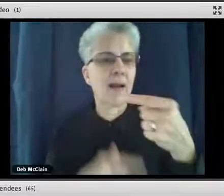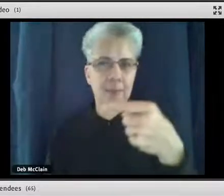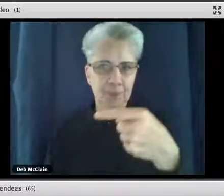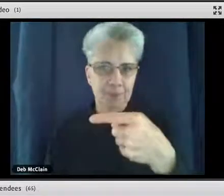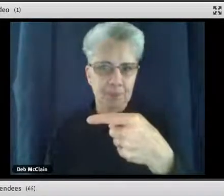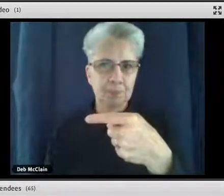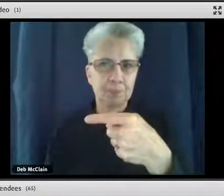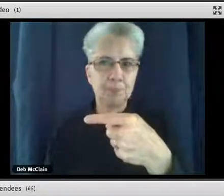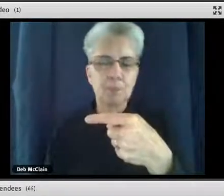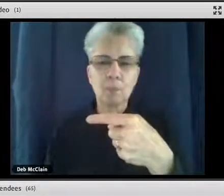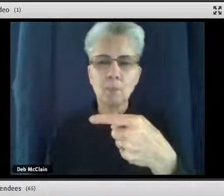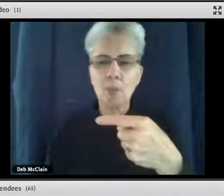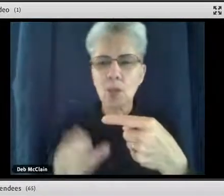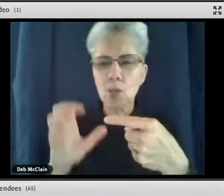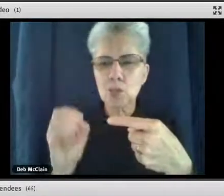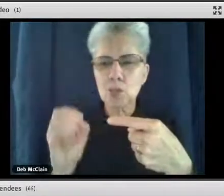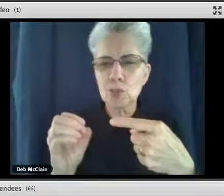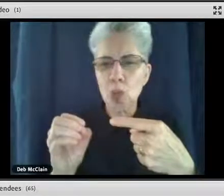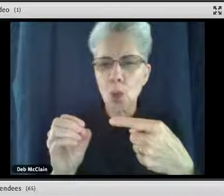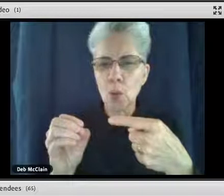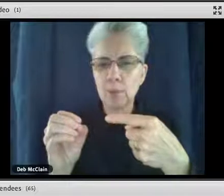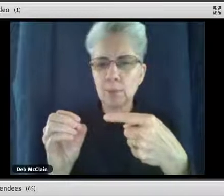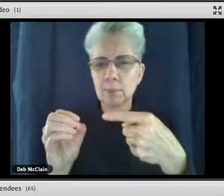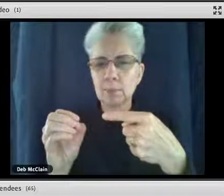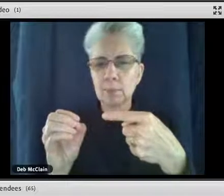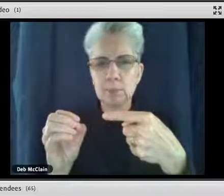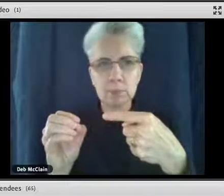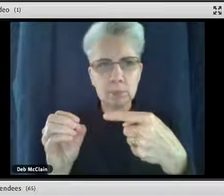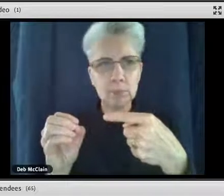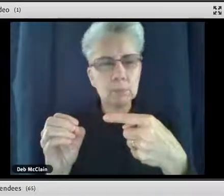Okay, so